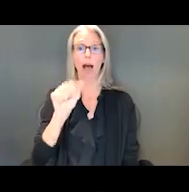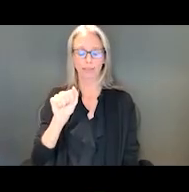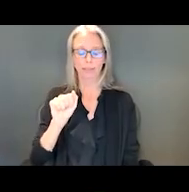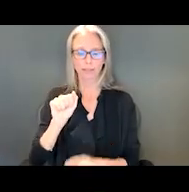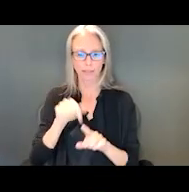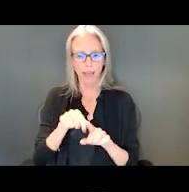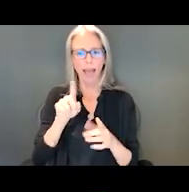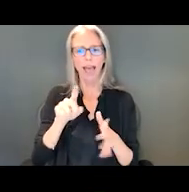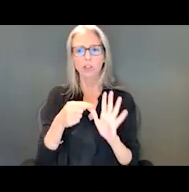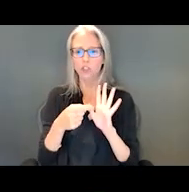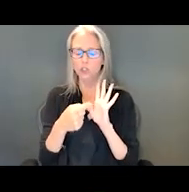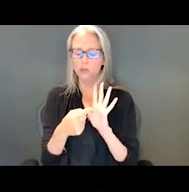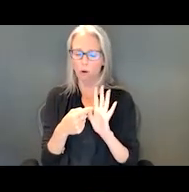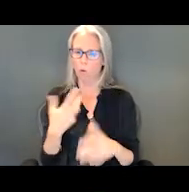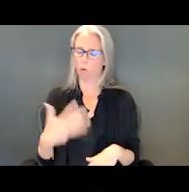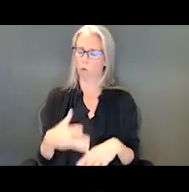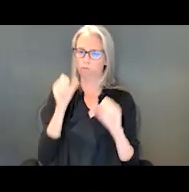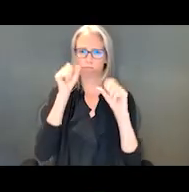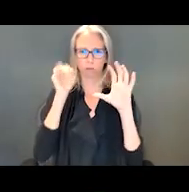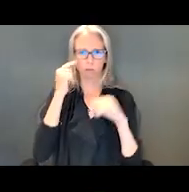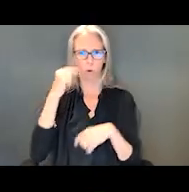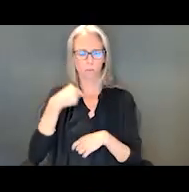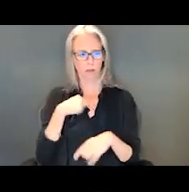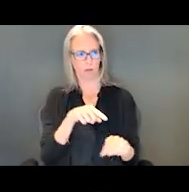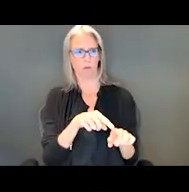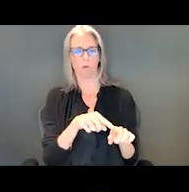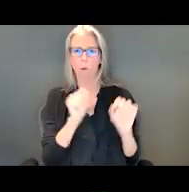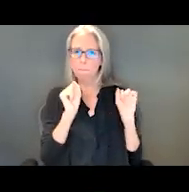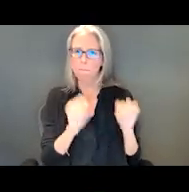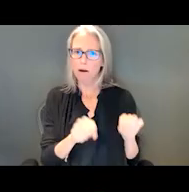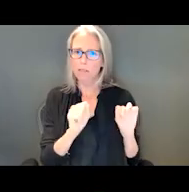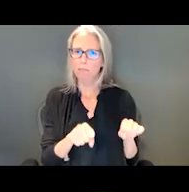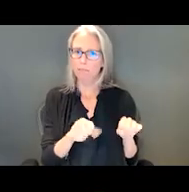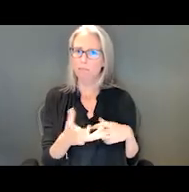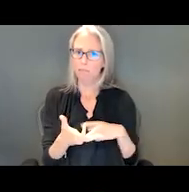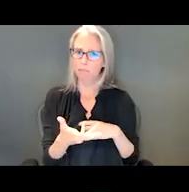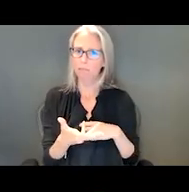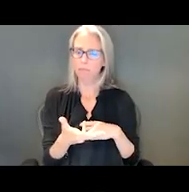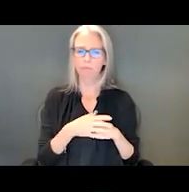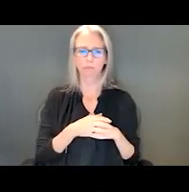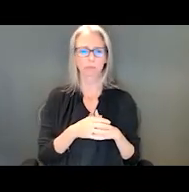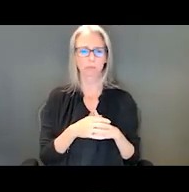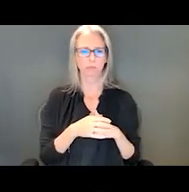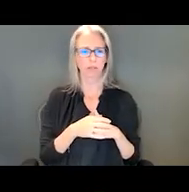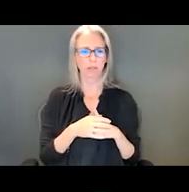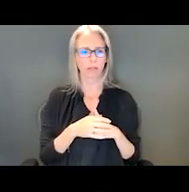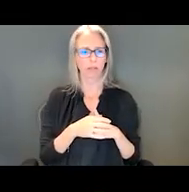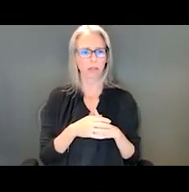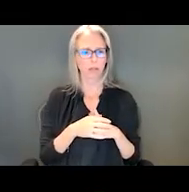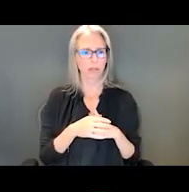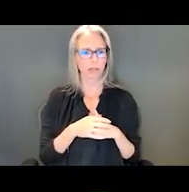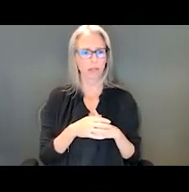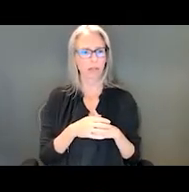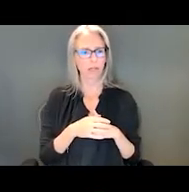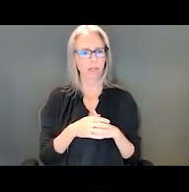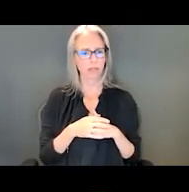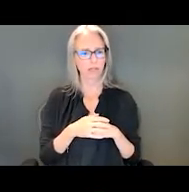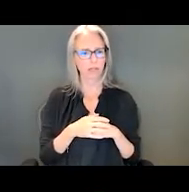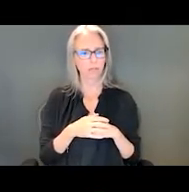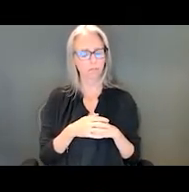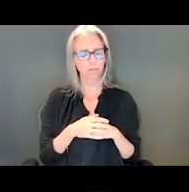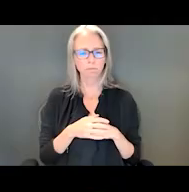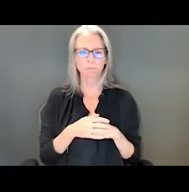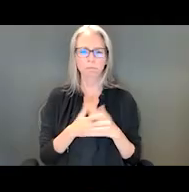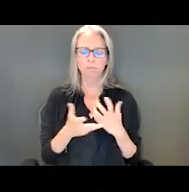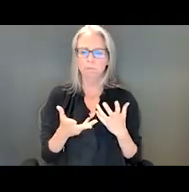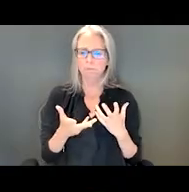And the opportunities. We started back. In the 1970, s Canada signed into the United